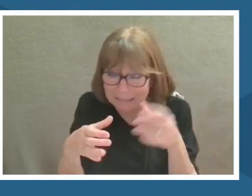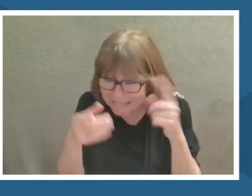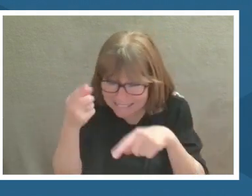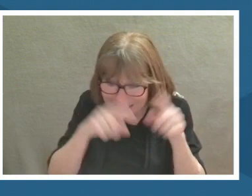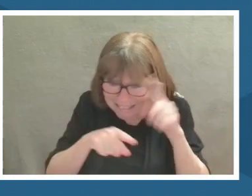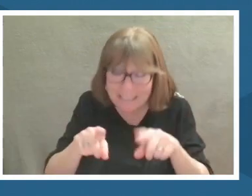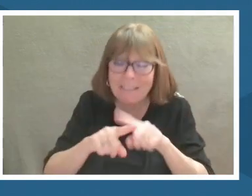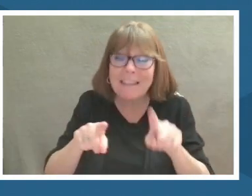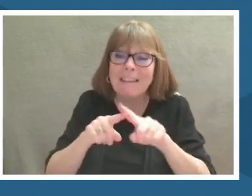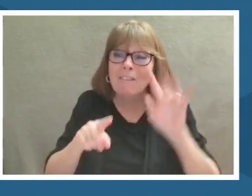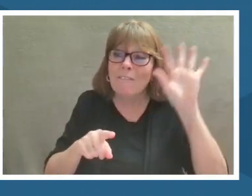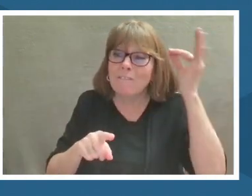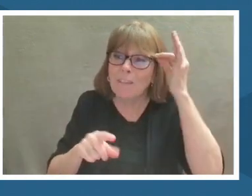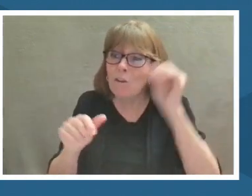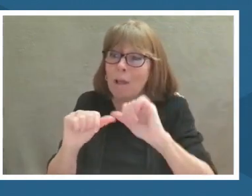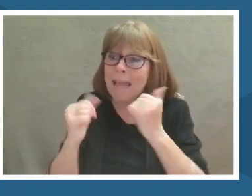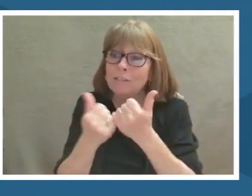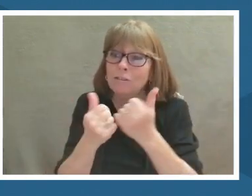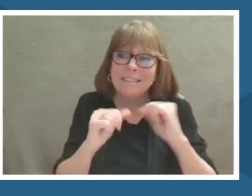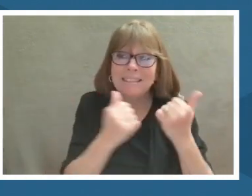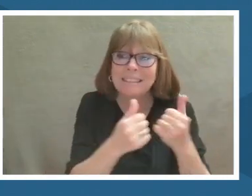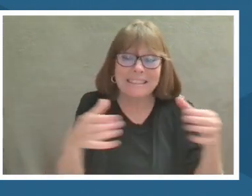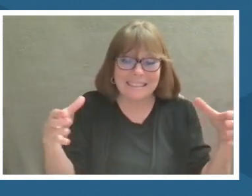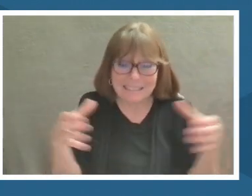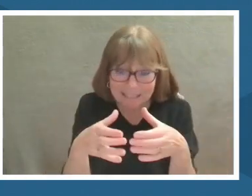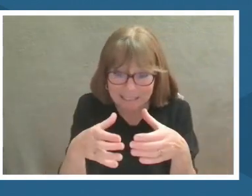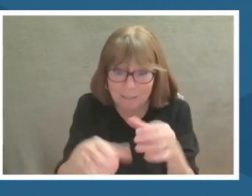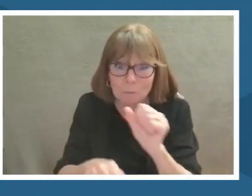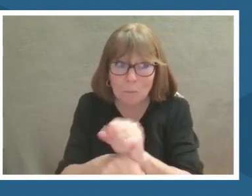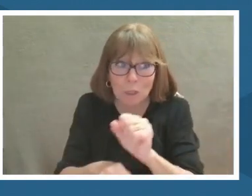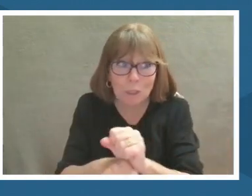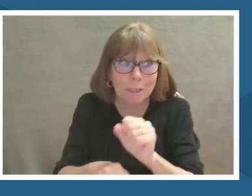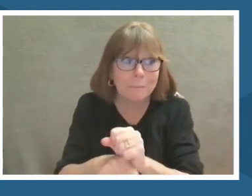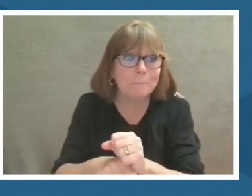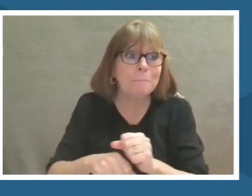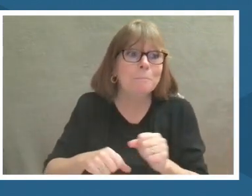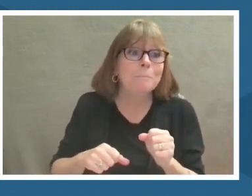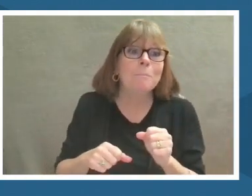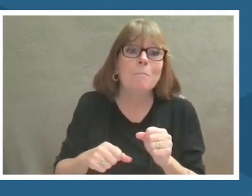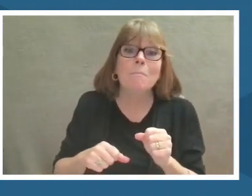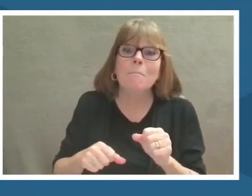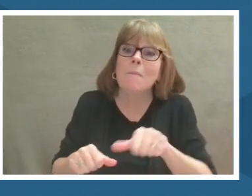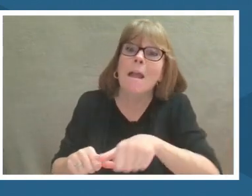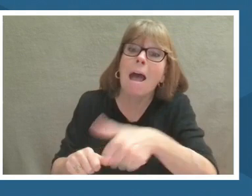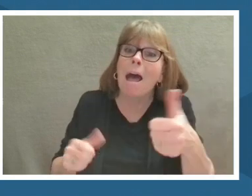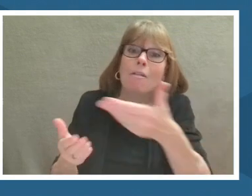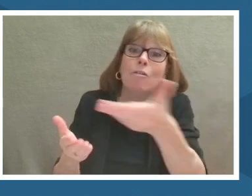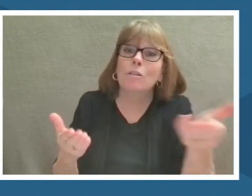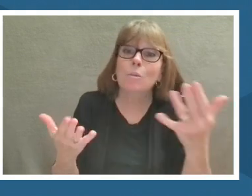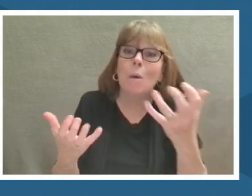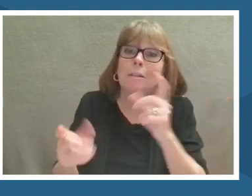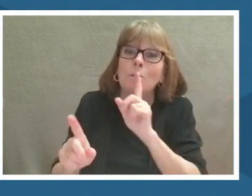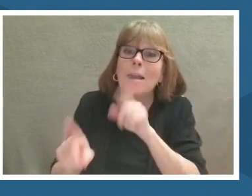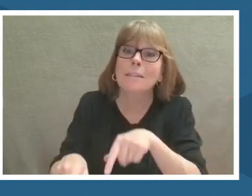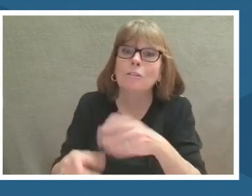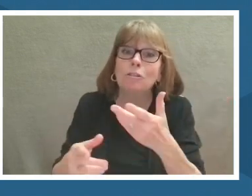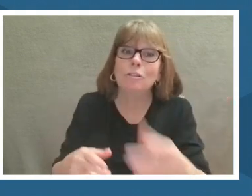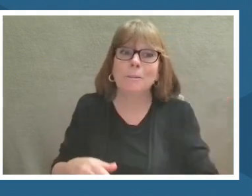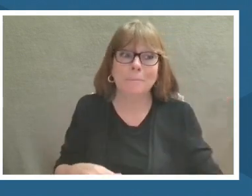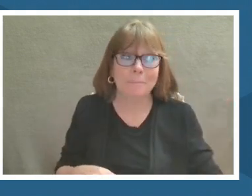um but i'll open it up to uh my other esteemed colleagues here who may want to